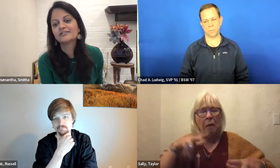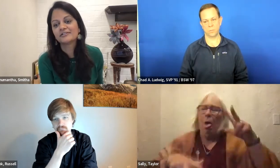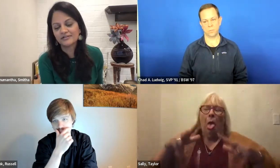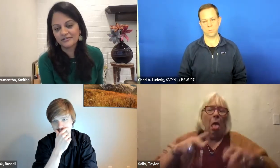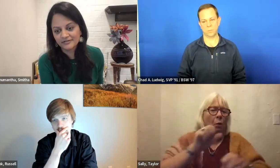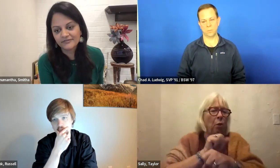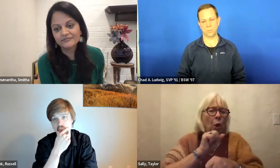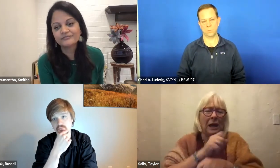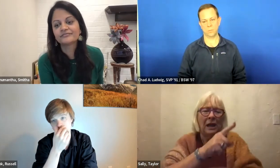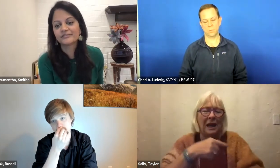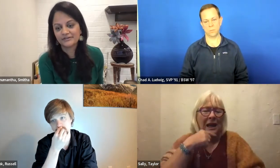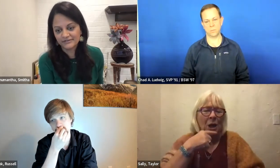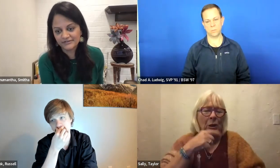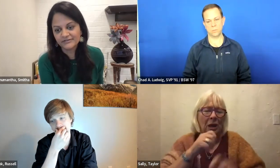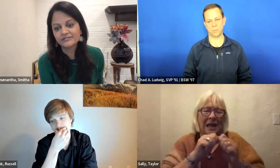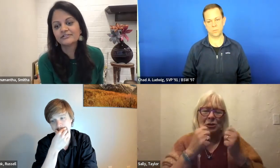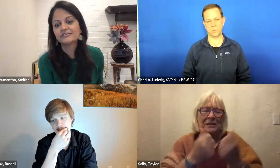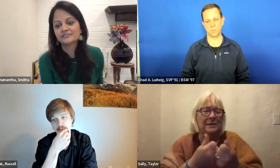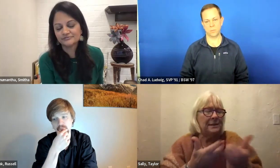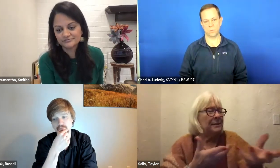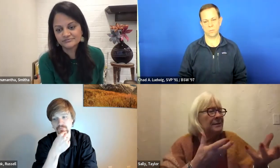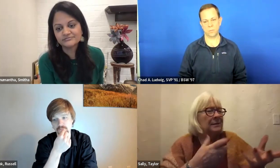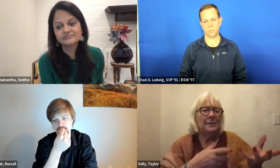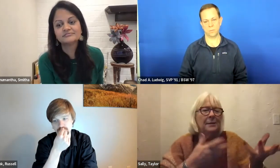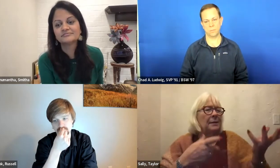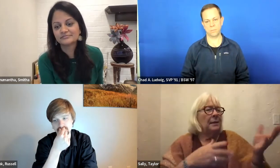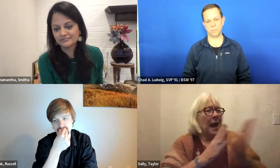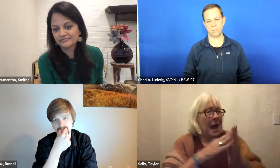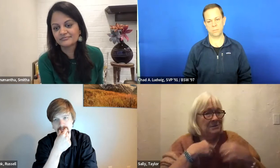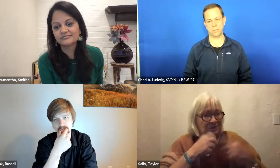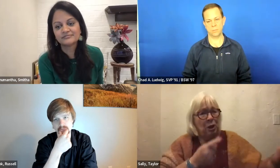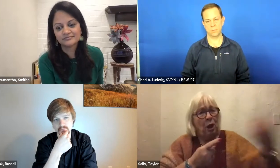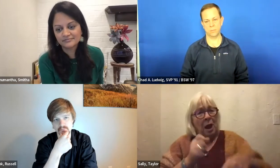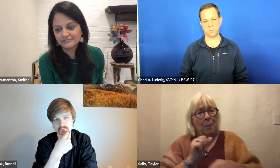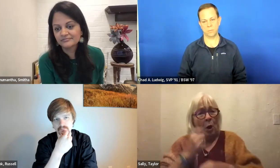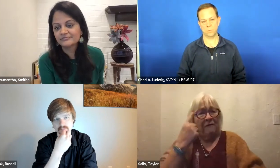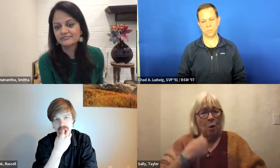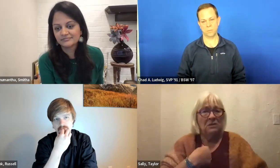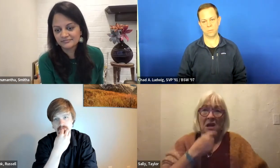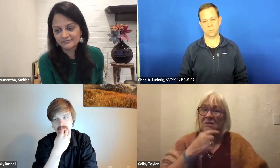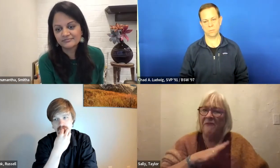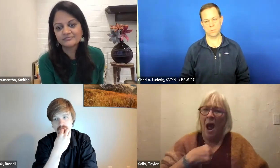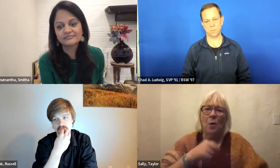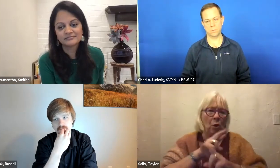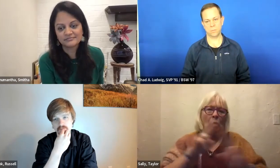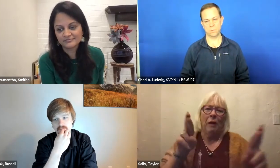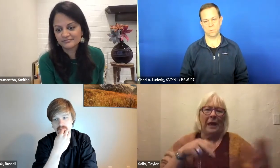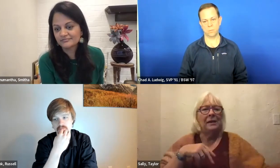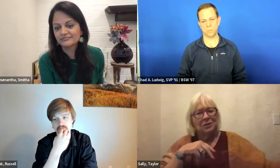"I can't communicate with people. "It is much too hard at work. It's a hearing agency," and I asked her, you know,